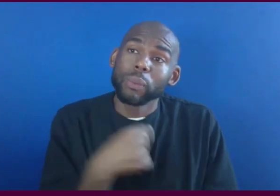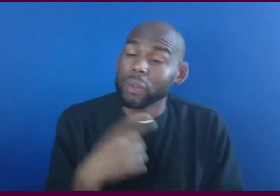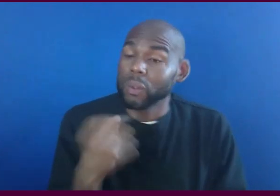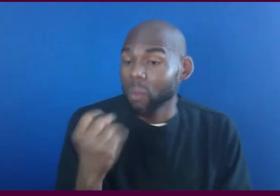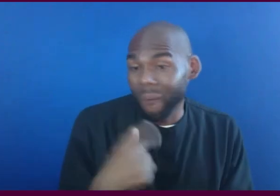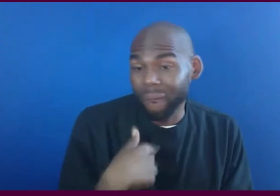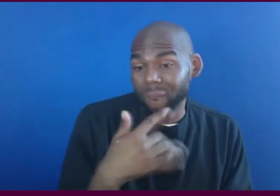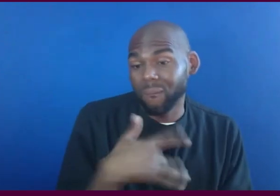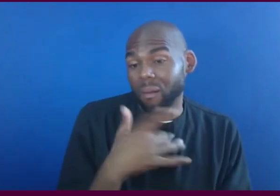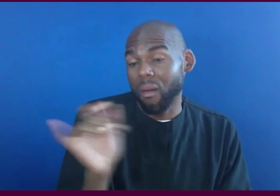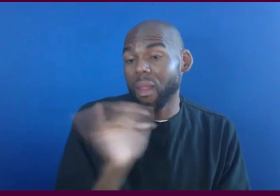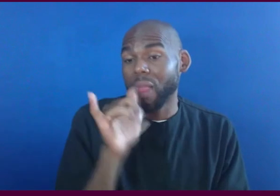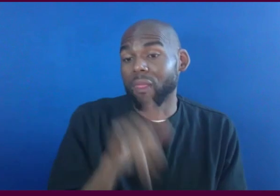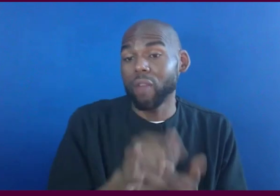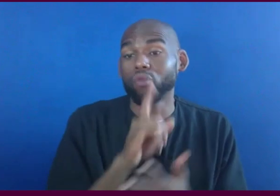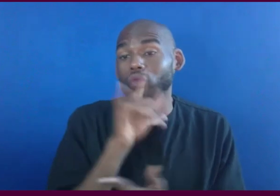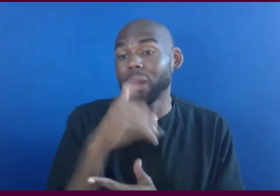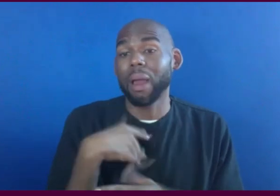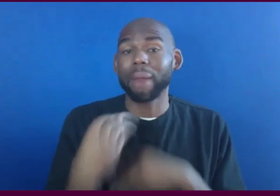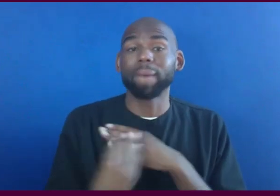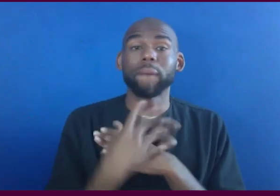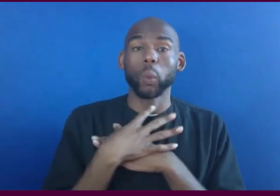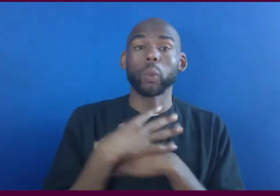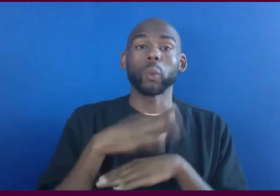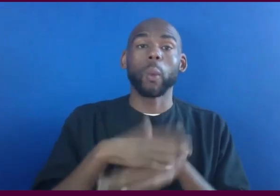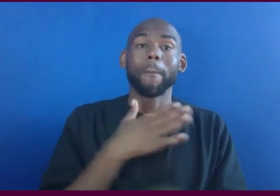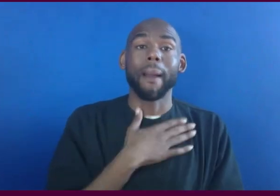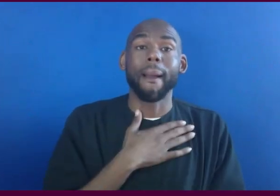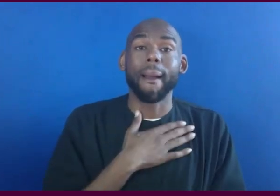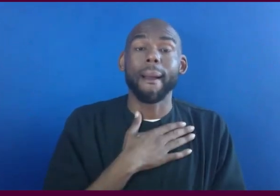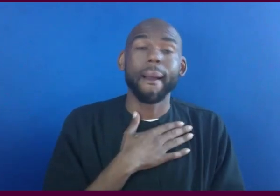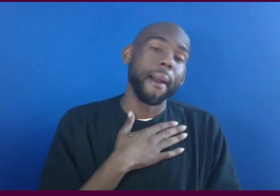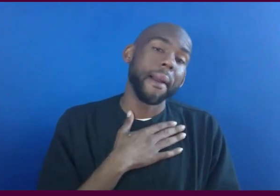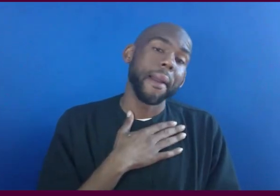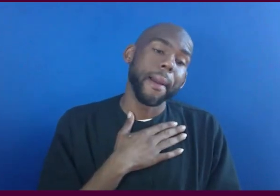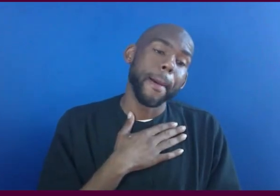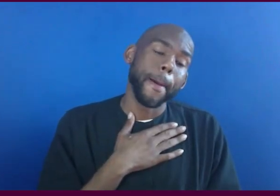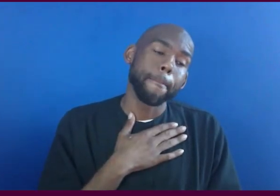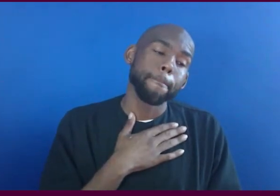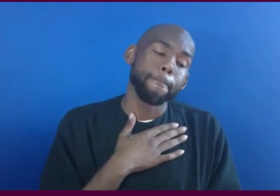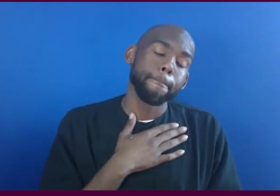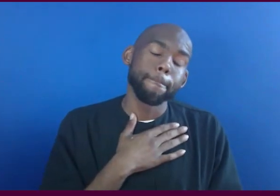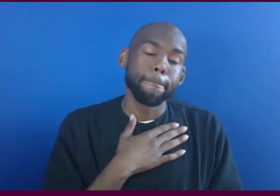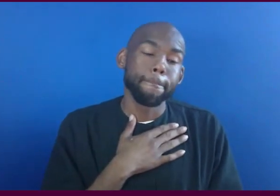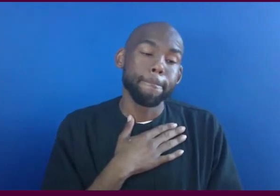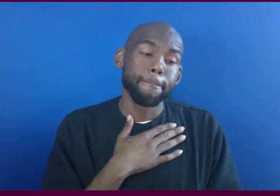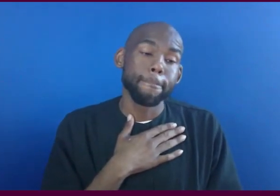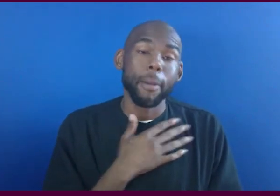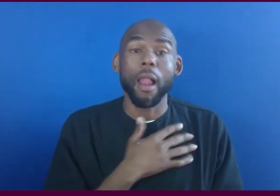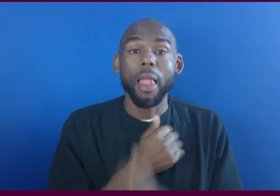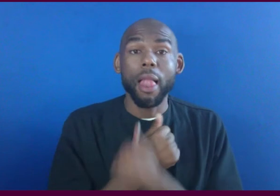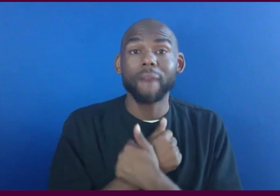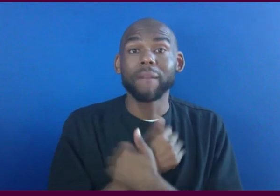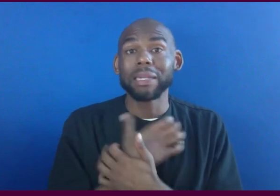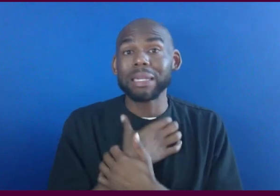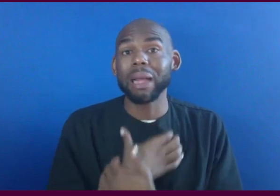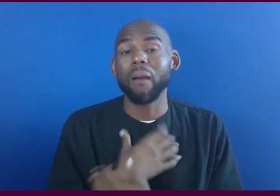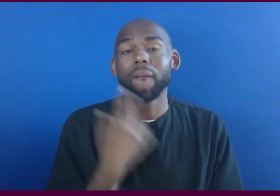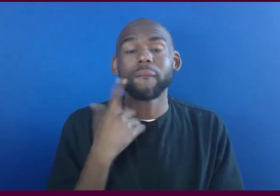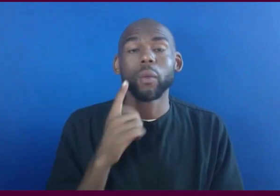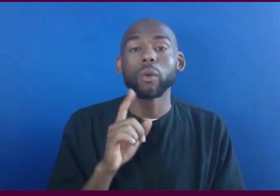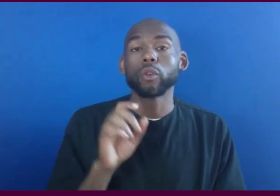So, I feel like that really had an influence on my love and desire for social justice.